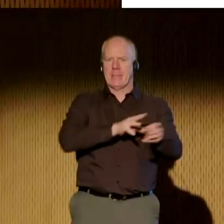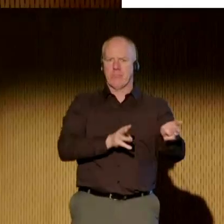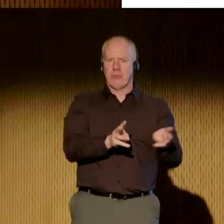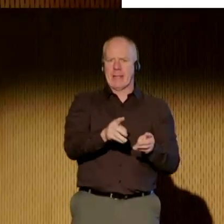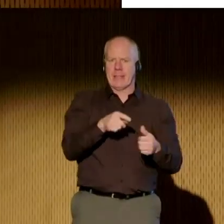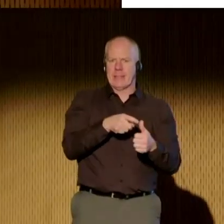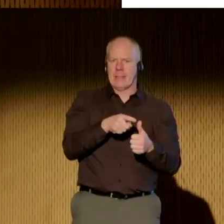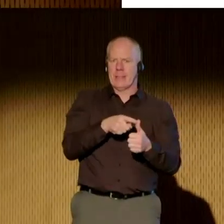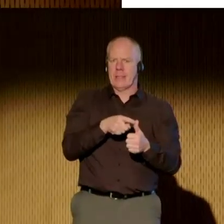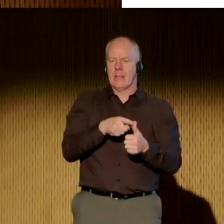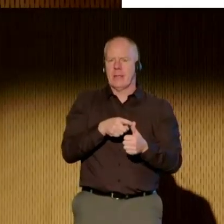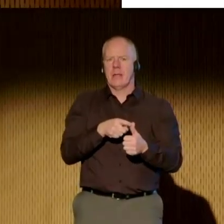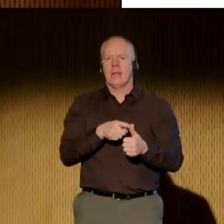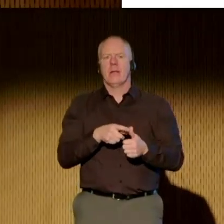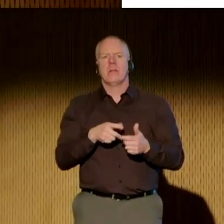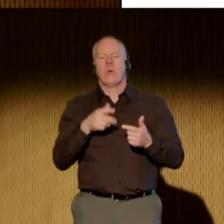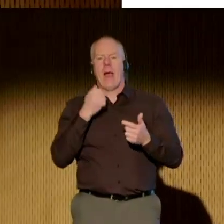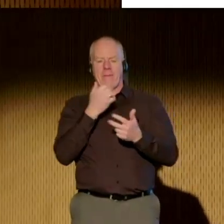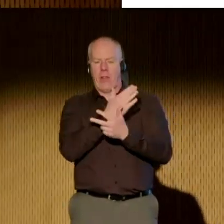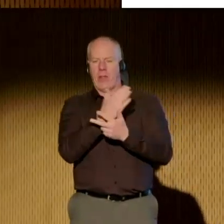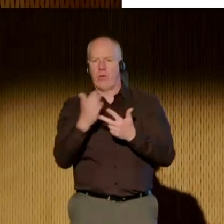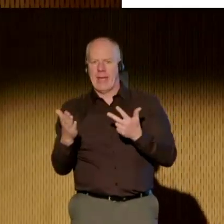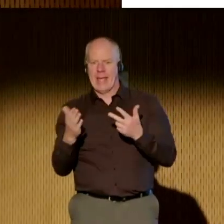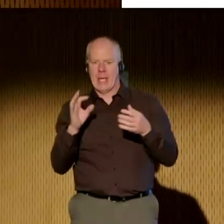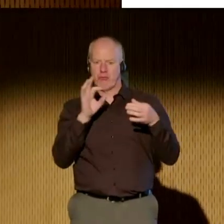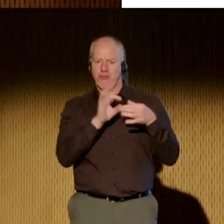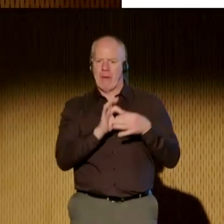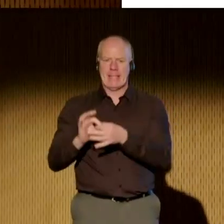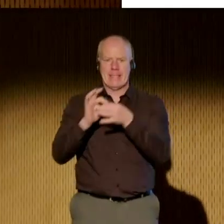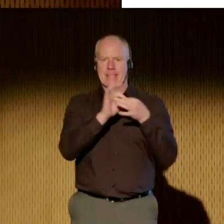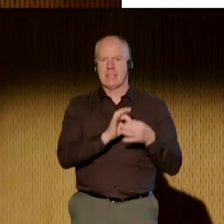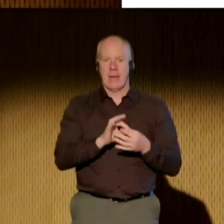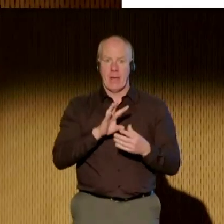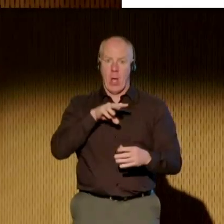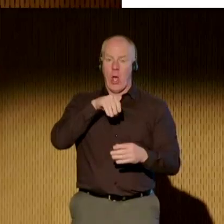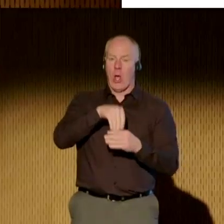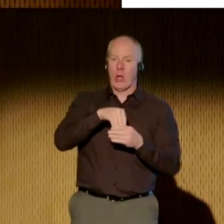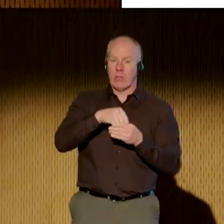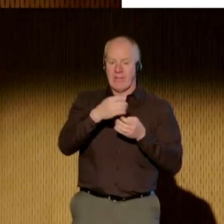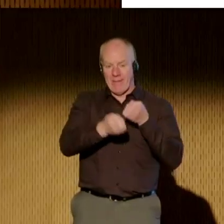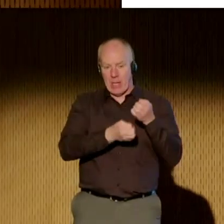So through three interconnected strands so we have our inclusive evaluation tool. It's called